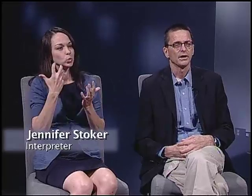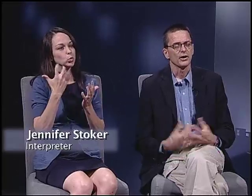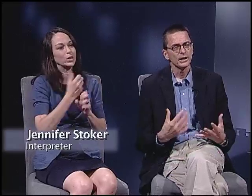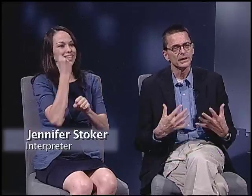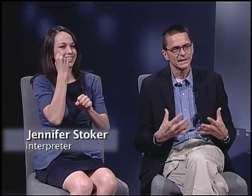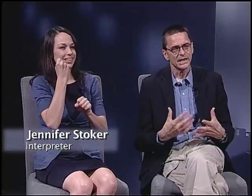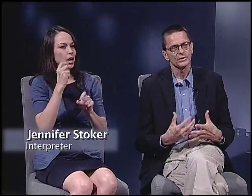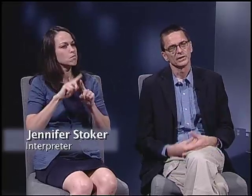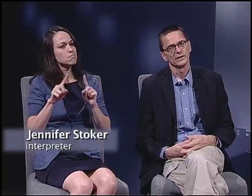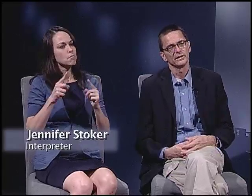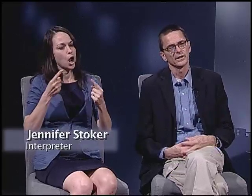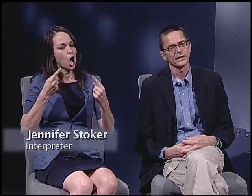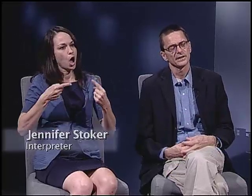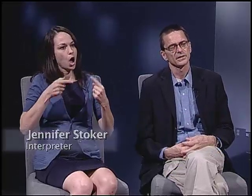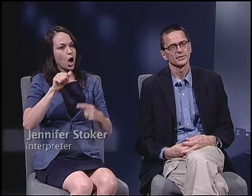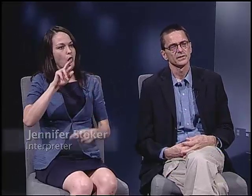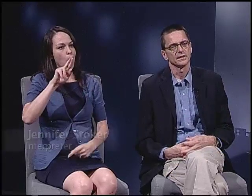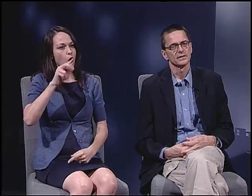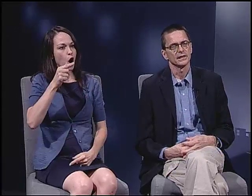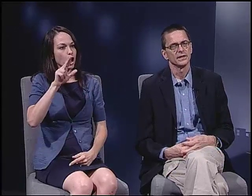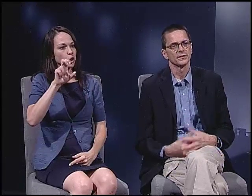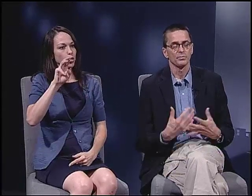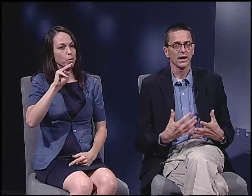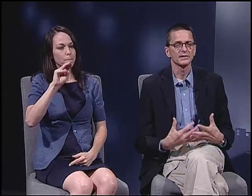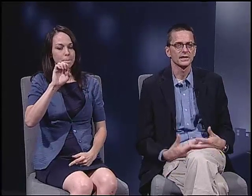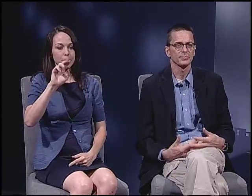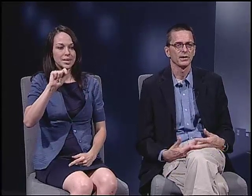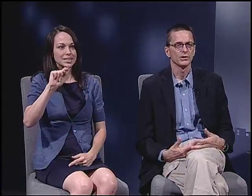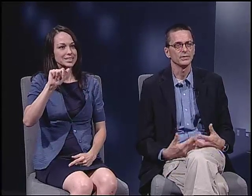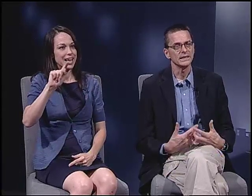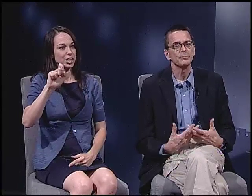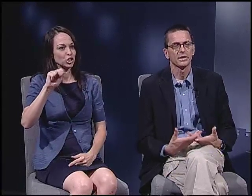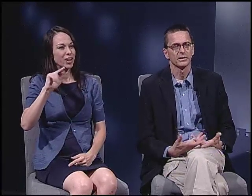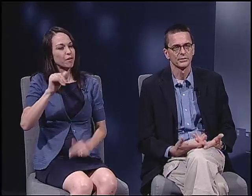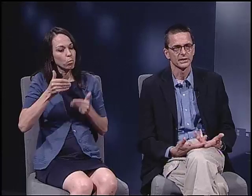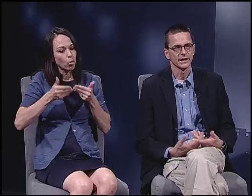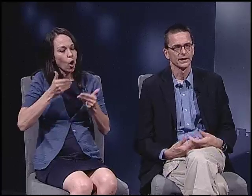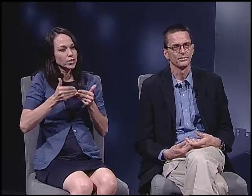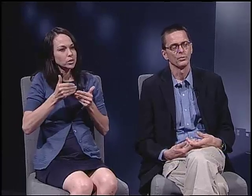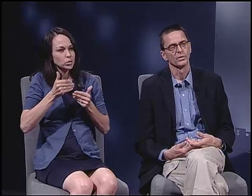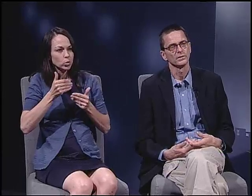But argumentation in the classical sense is a process by which we deepen our understanding of the world.